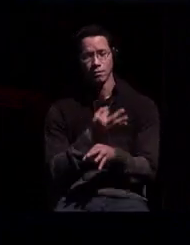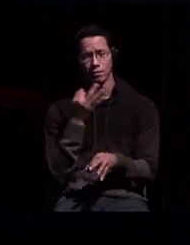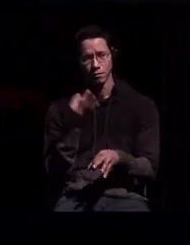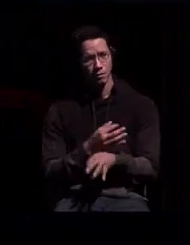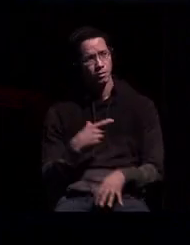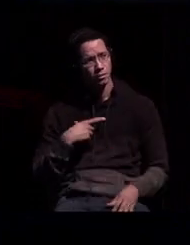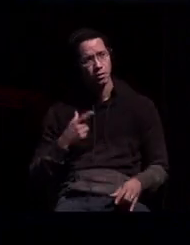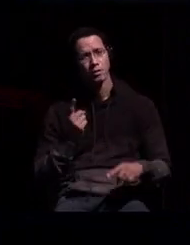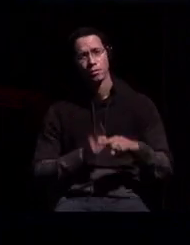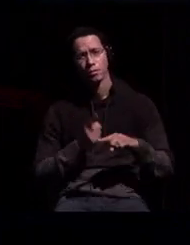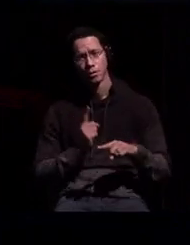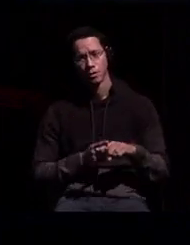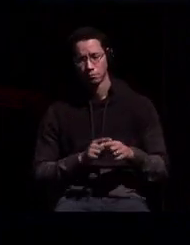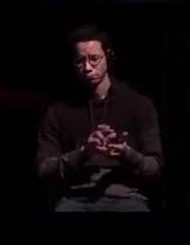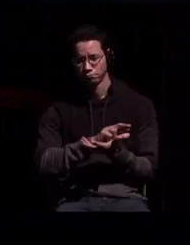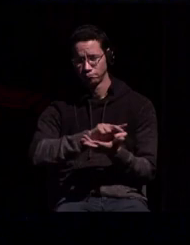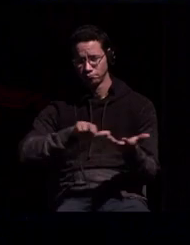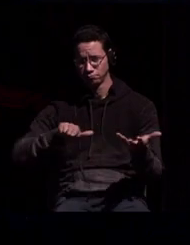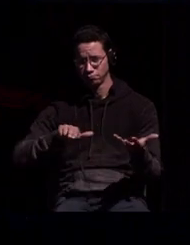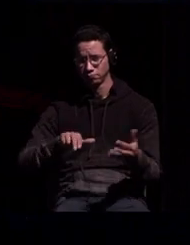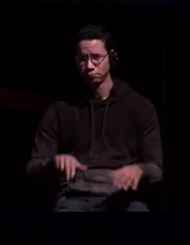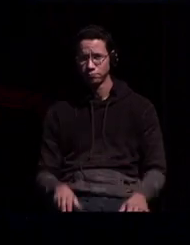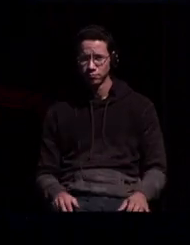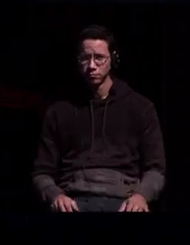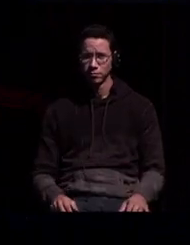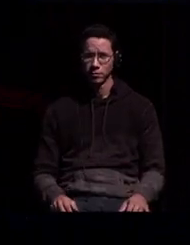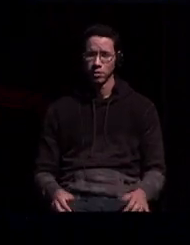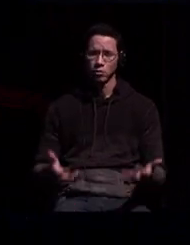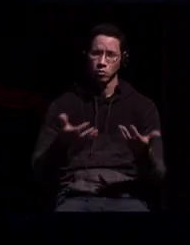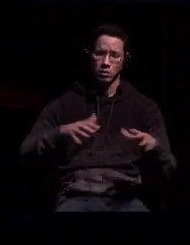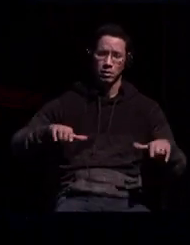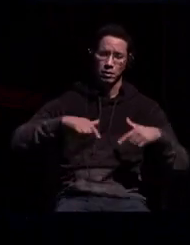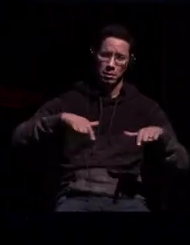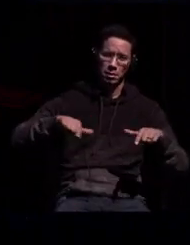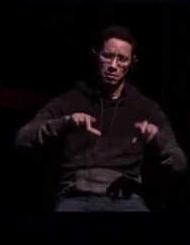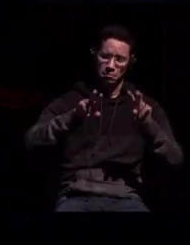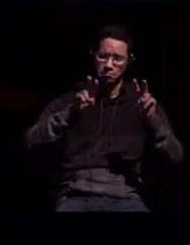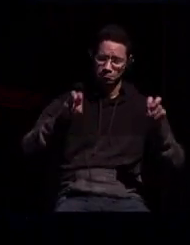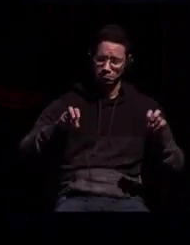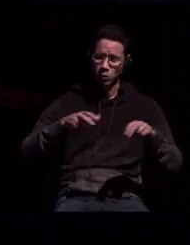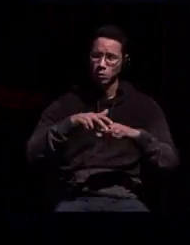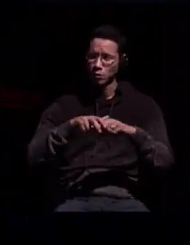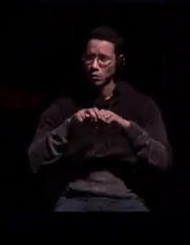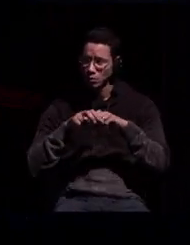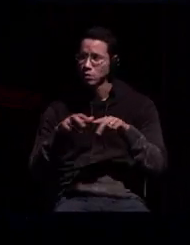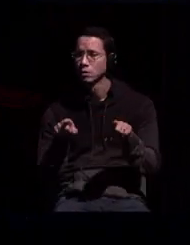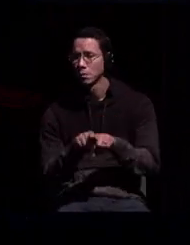There is the resistance of denial, of not wanting to deal with it for any reasons, and there is also the resistance